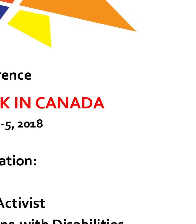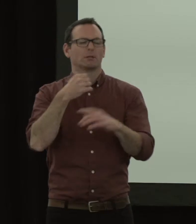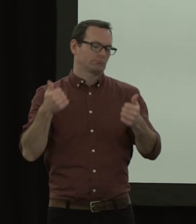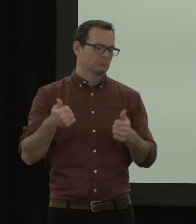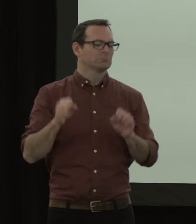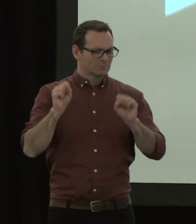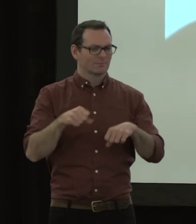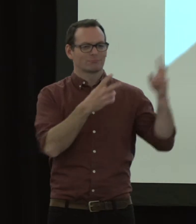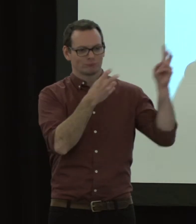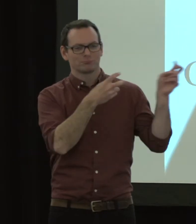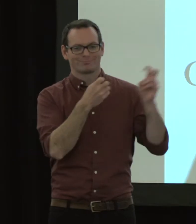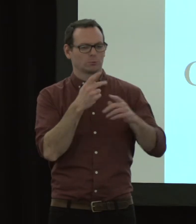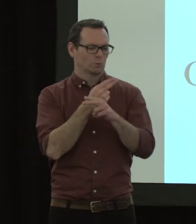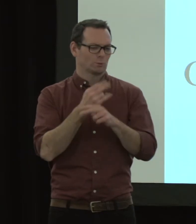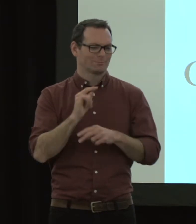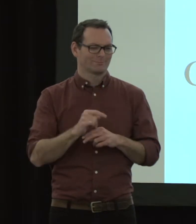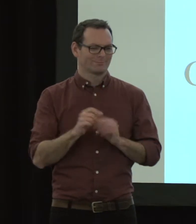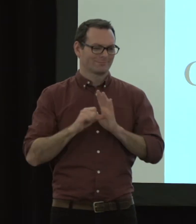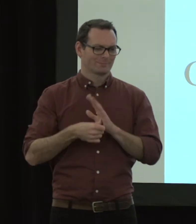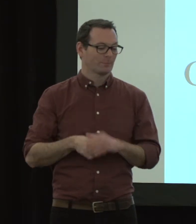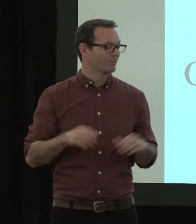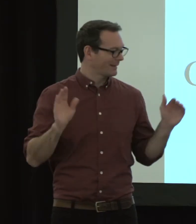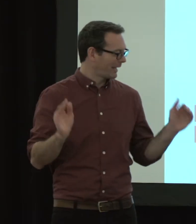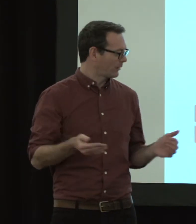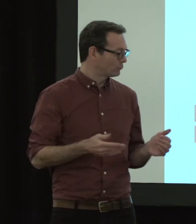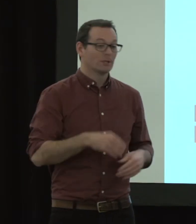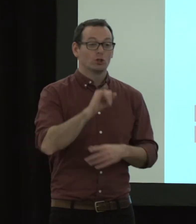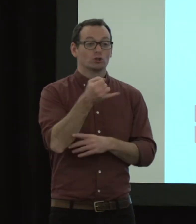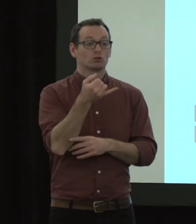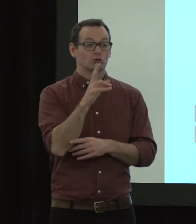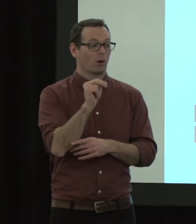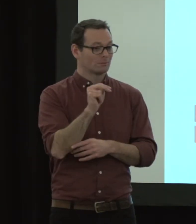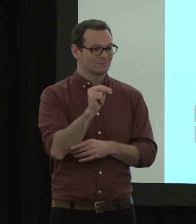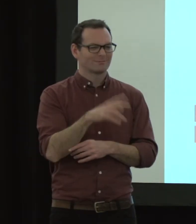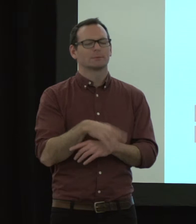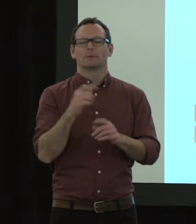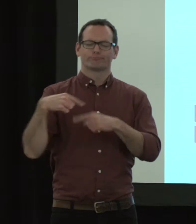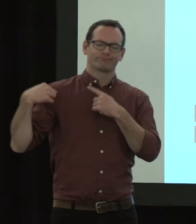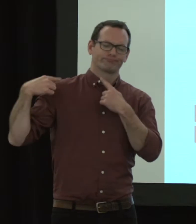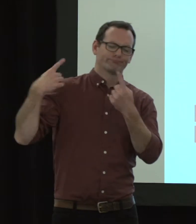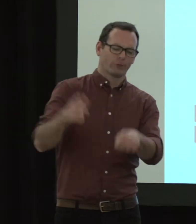...introducing John. So, John is a longtime disability rights activist and